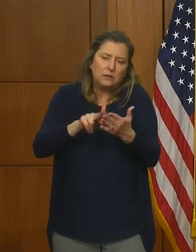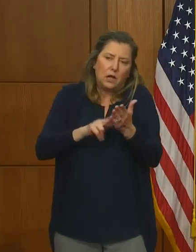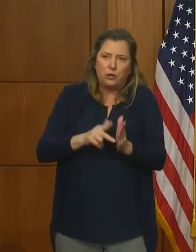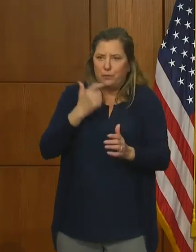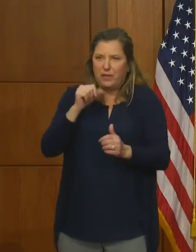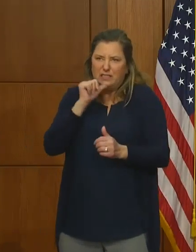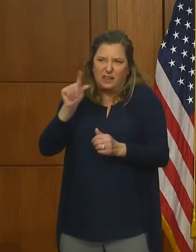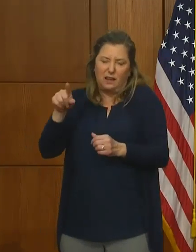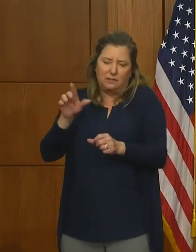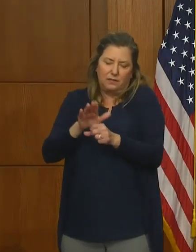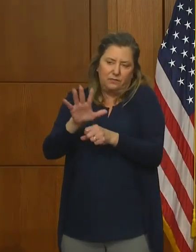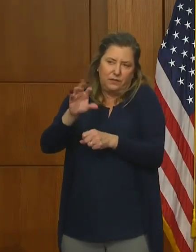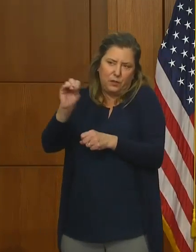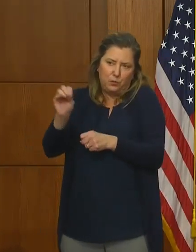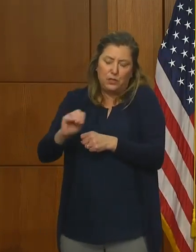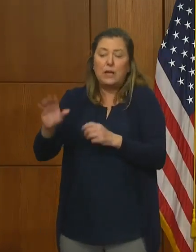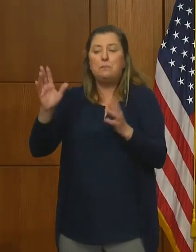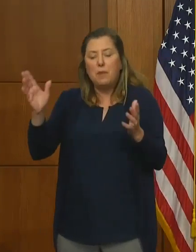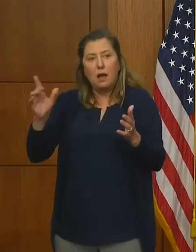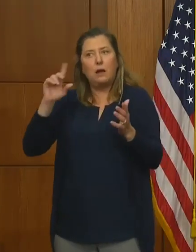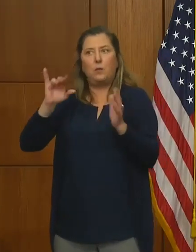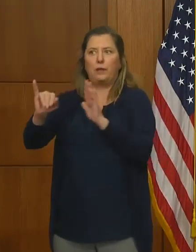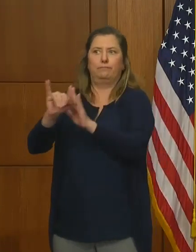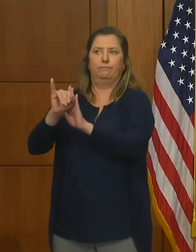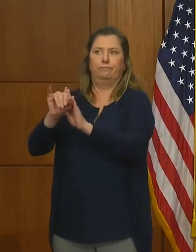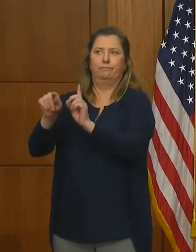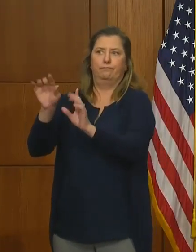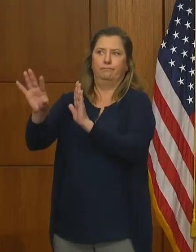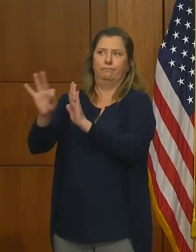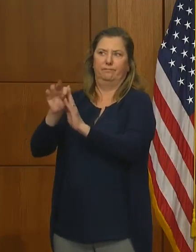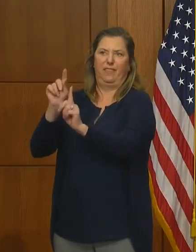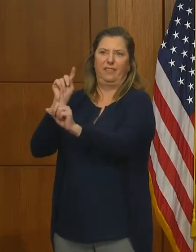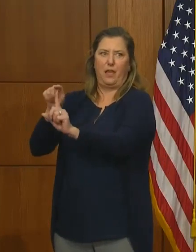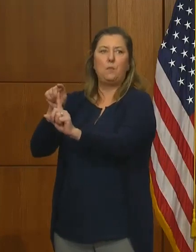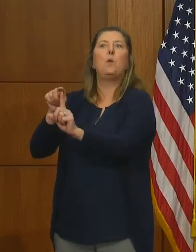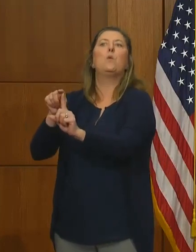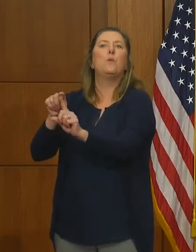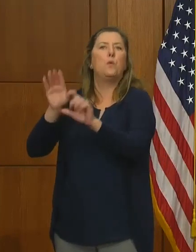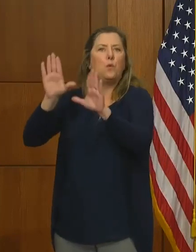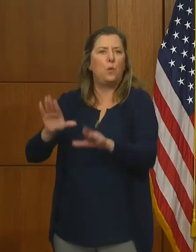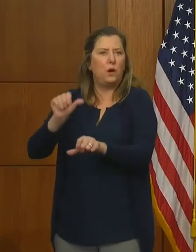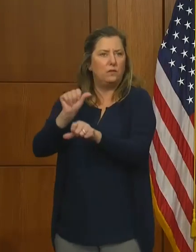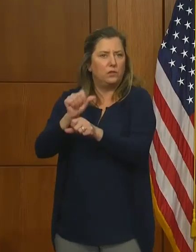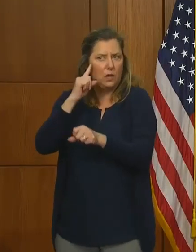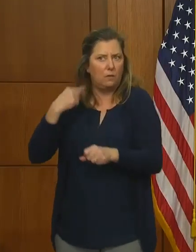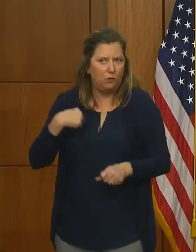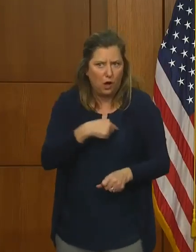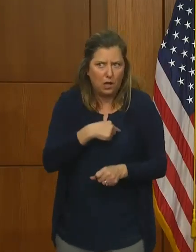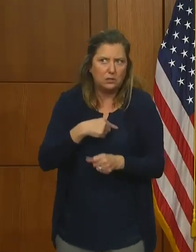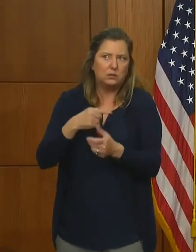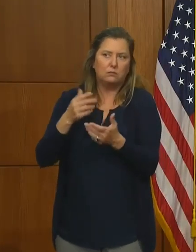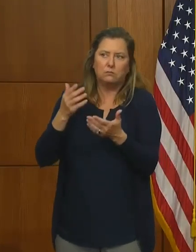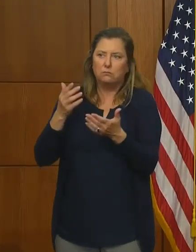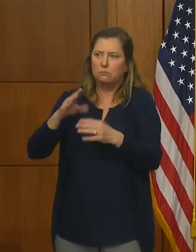OWNED- THEY'RE NOT A MINORITY OF CONTRACTOR BECAUSE NOT ONLY 50% BUT- WE PURPOSELY-